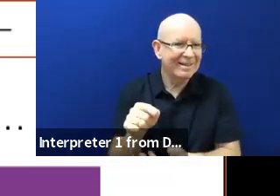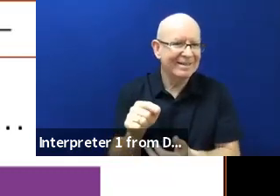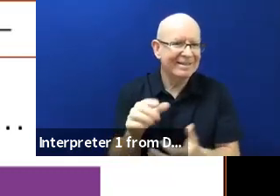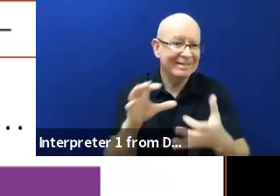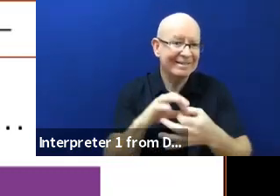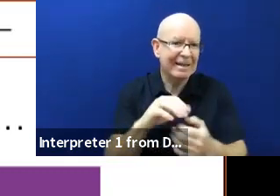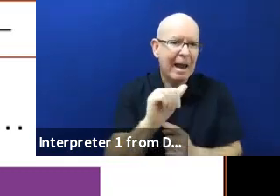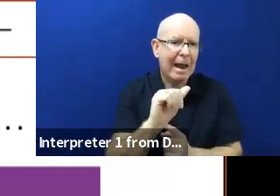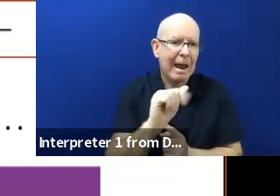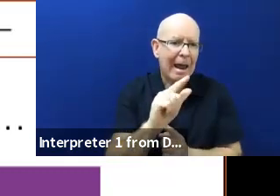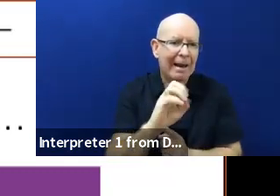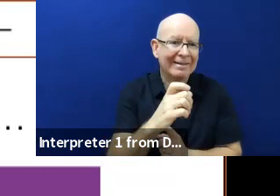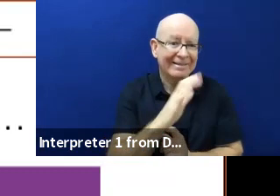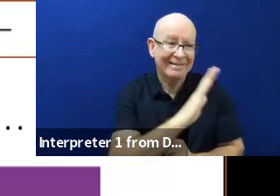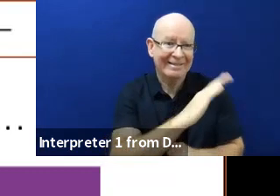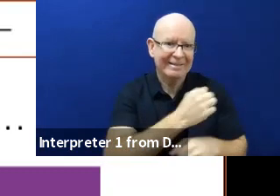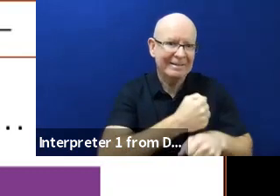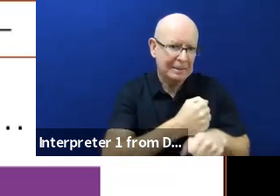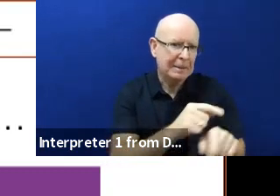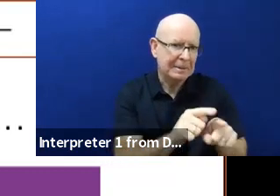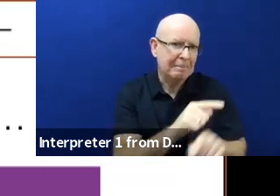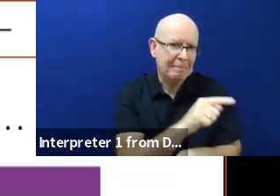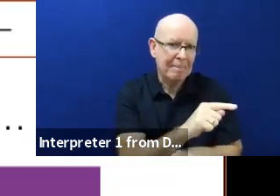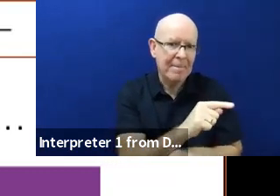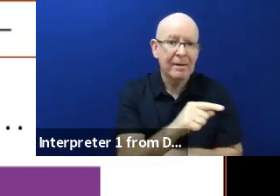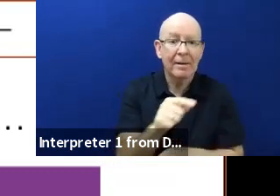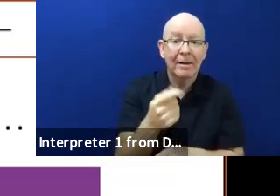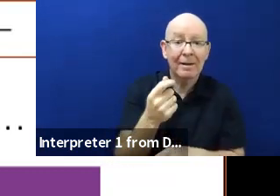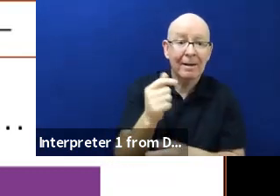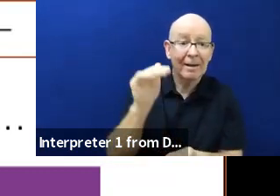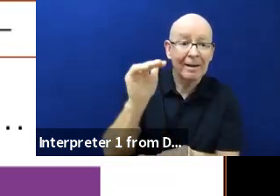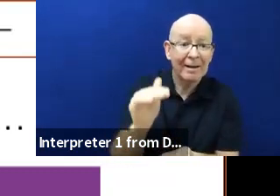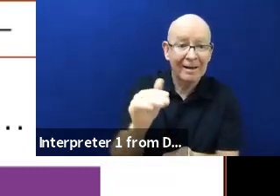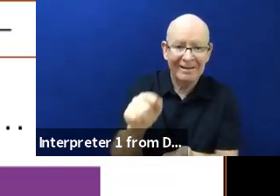who are not in a position to work or those who are not living in less well-off households,